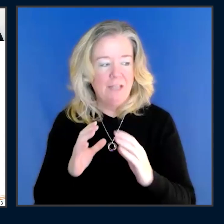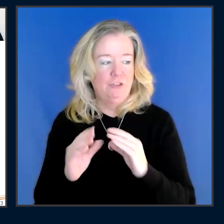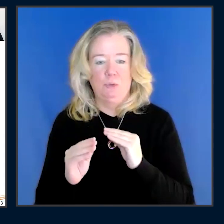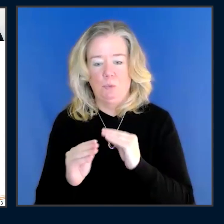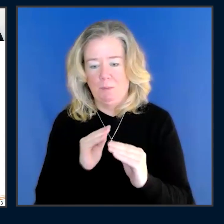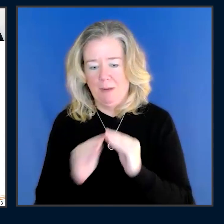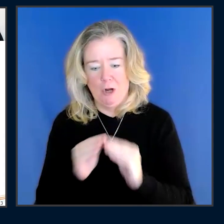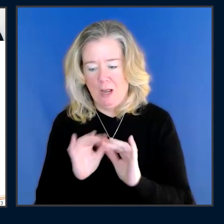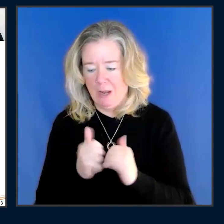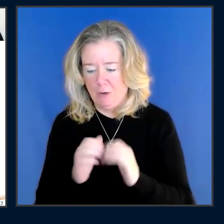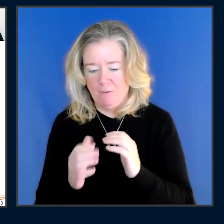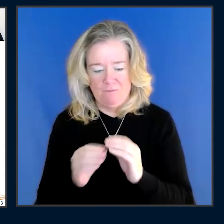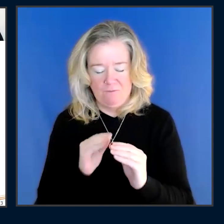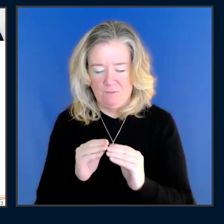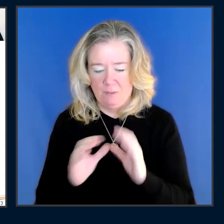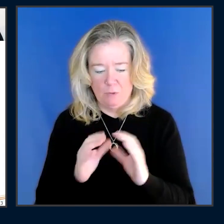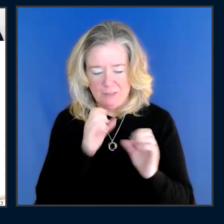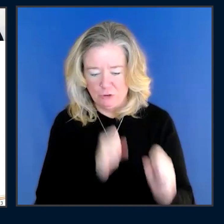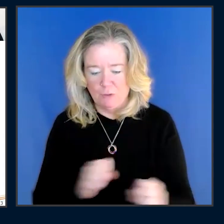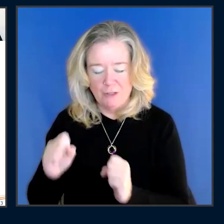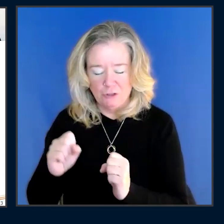Communication repair strategies.